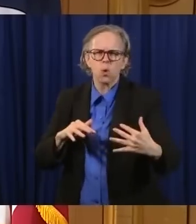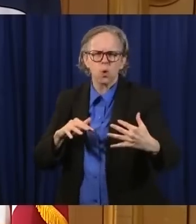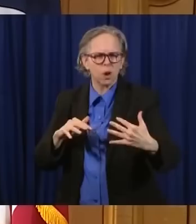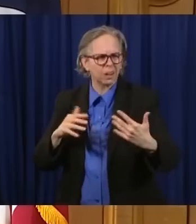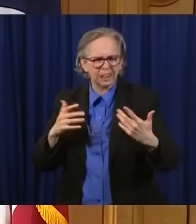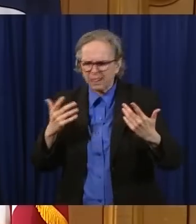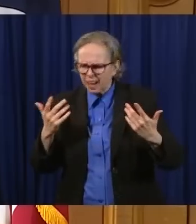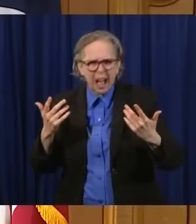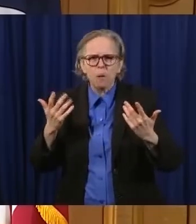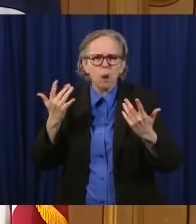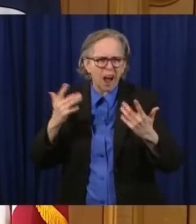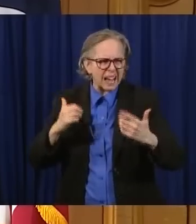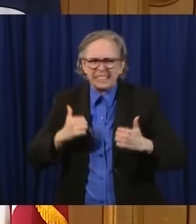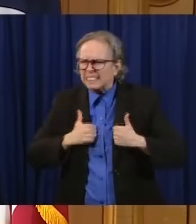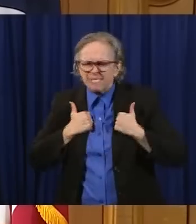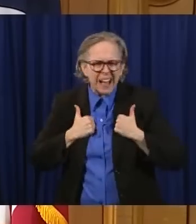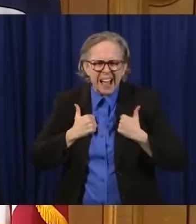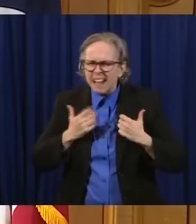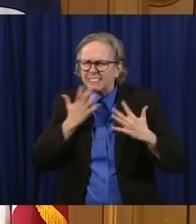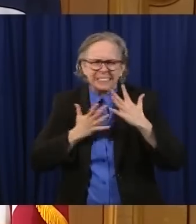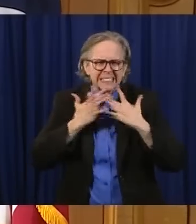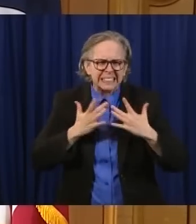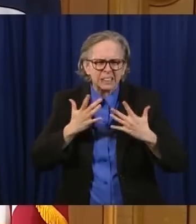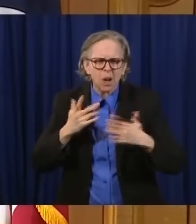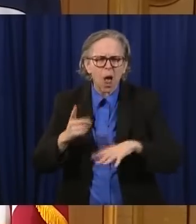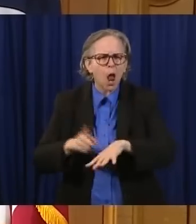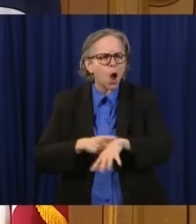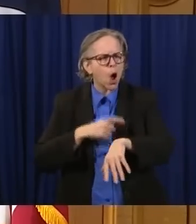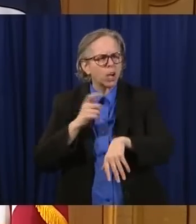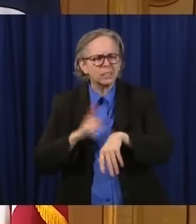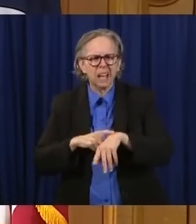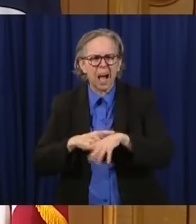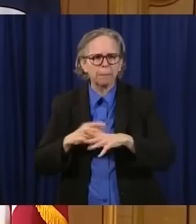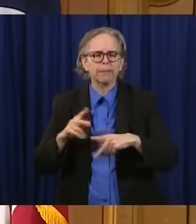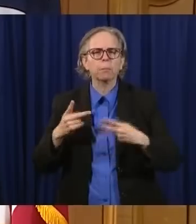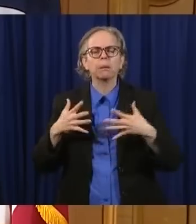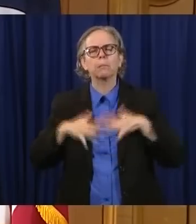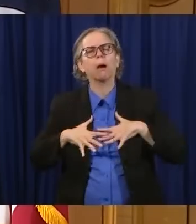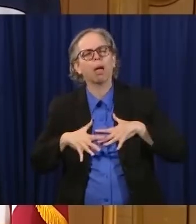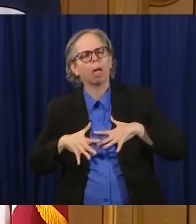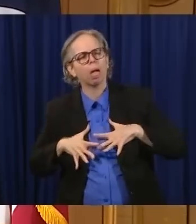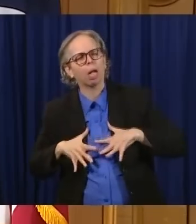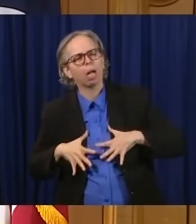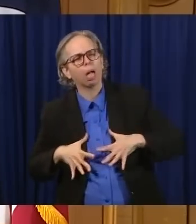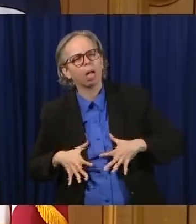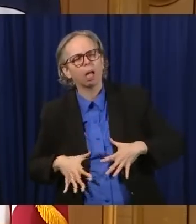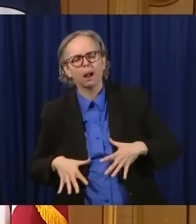THEY WERE IN IT MUCH LONGER THAN THE UNITED STATES WAS. THEY WERE BATTLING FOR THEIR